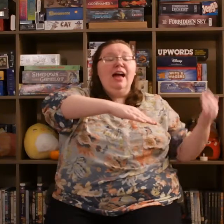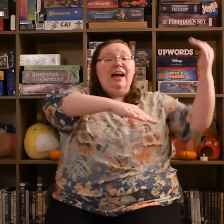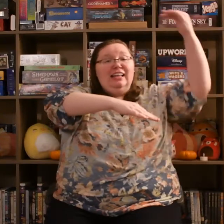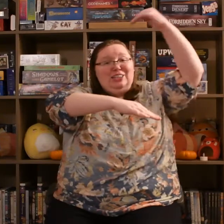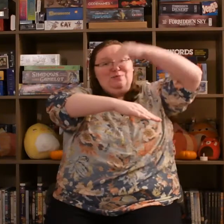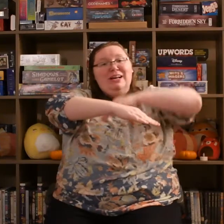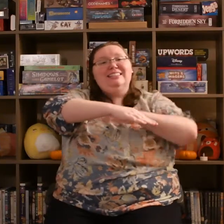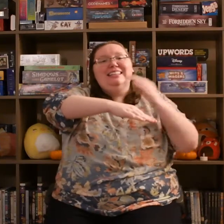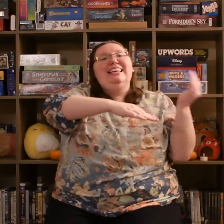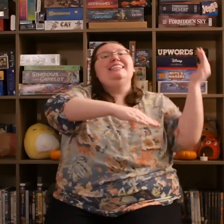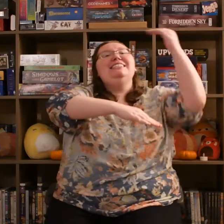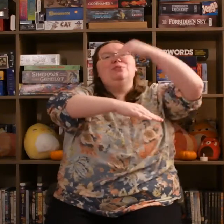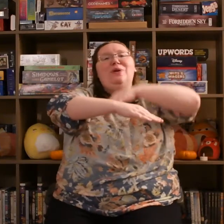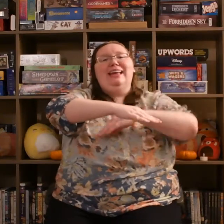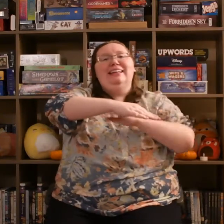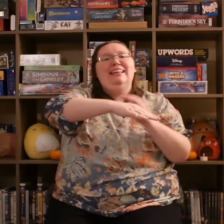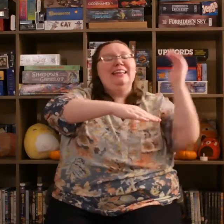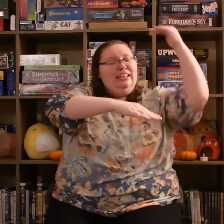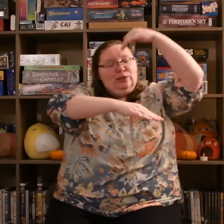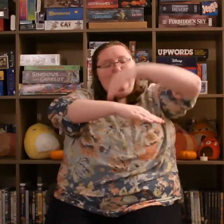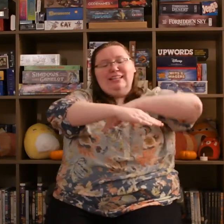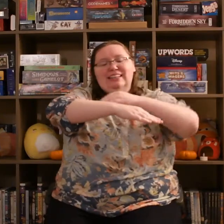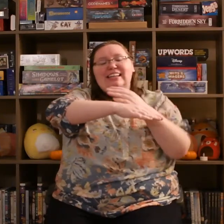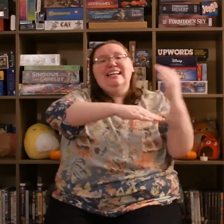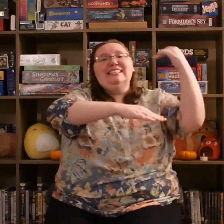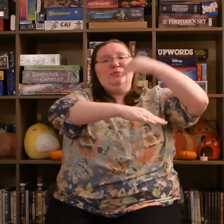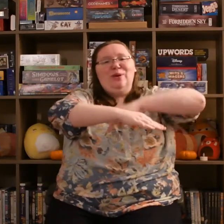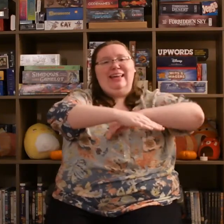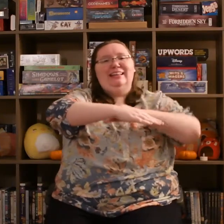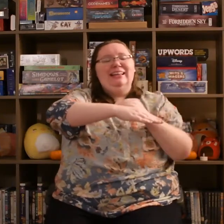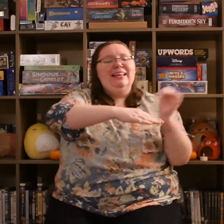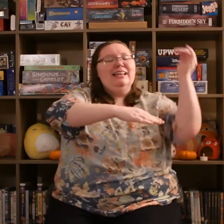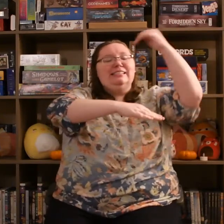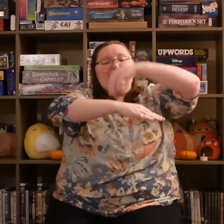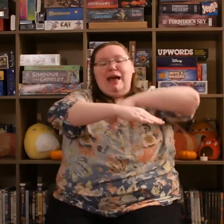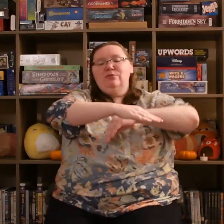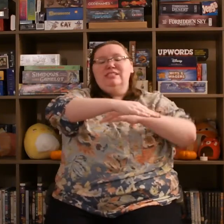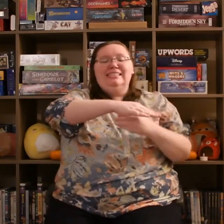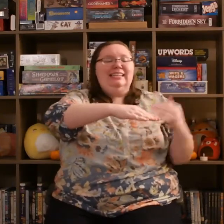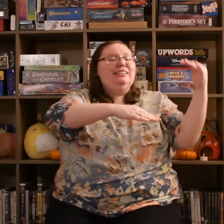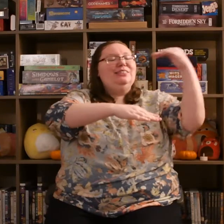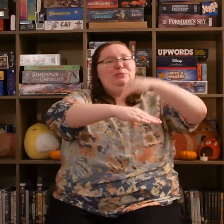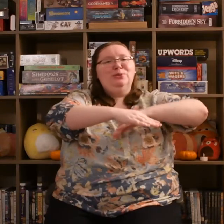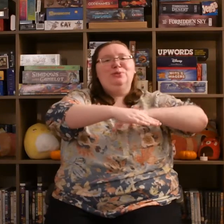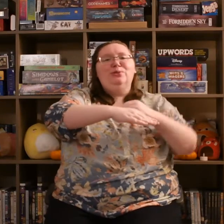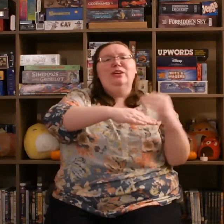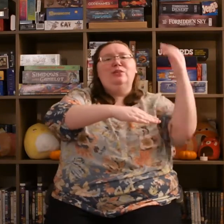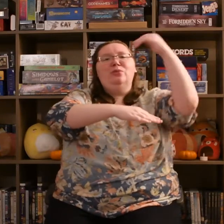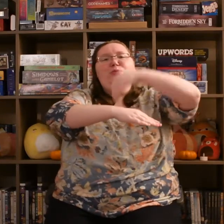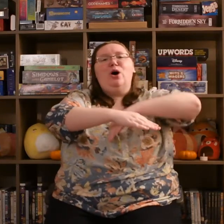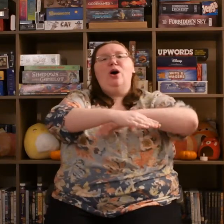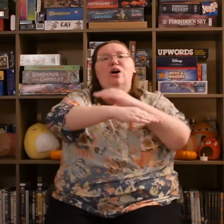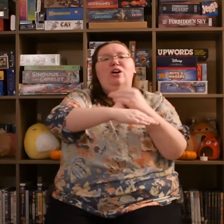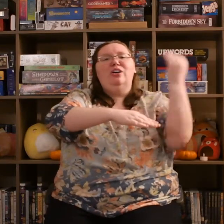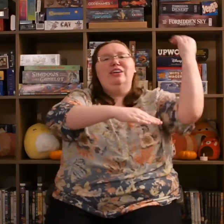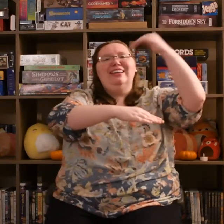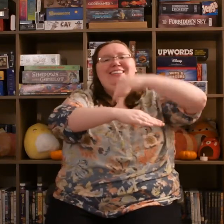A humongous whale, humongous whale, Spouting through the water.